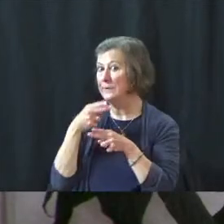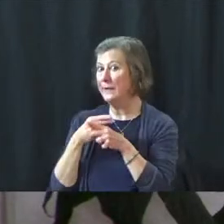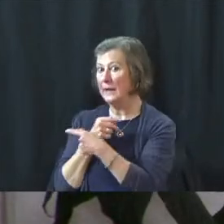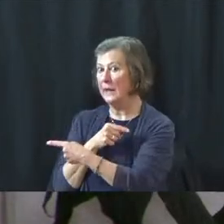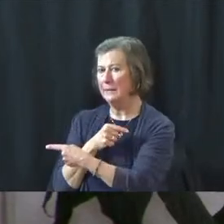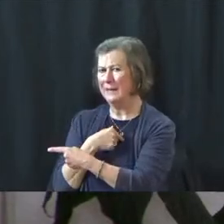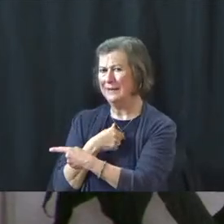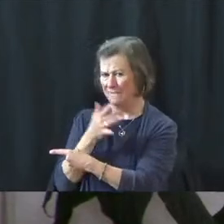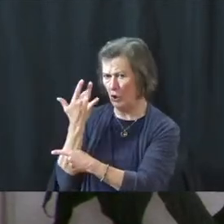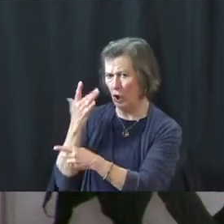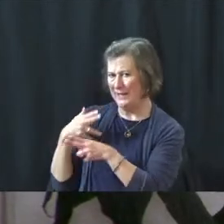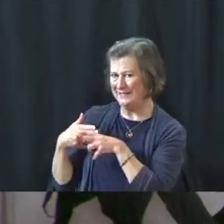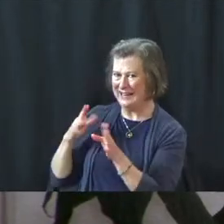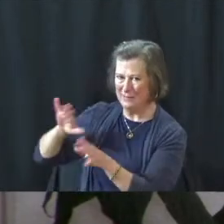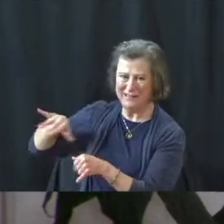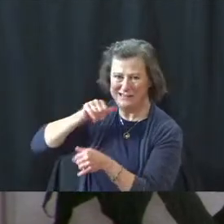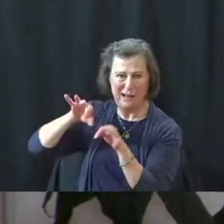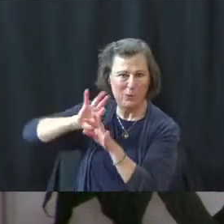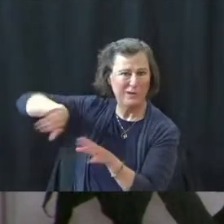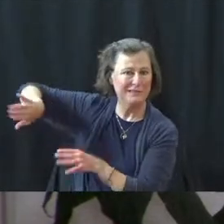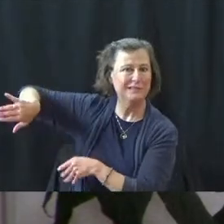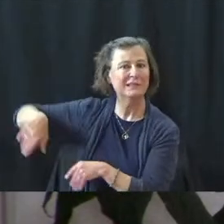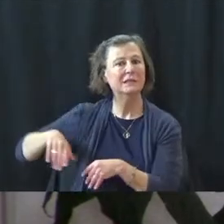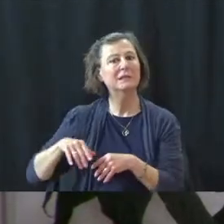his name and it's not important anyway.